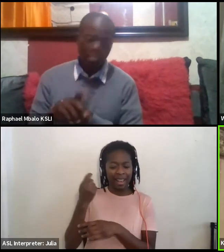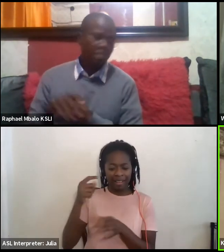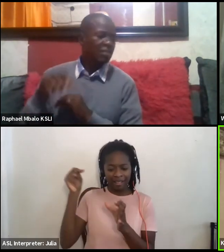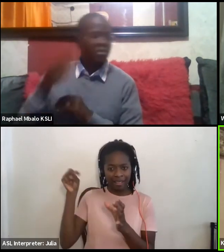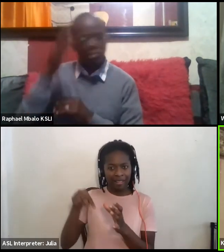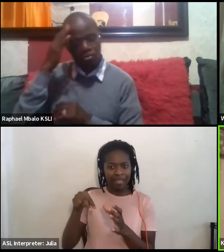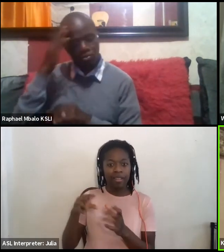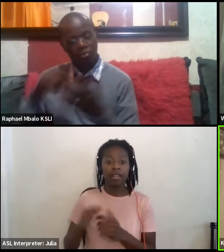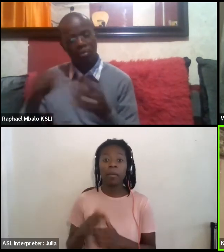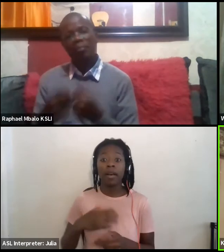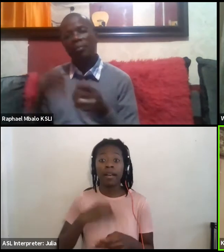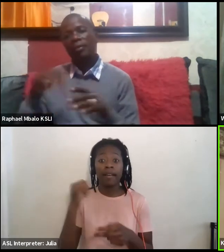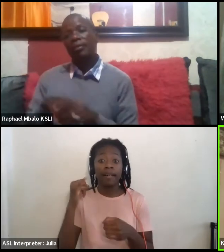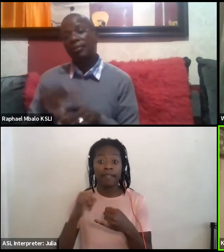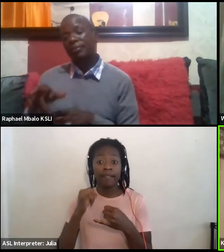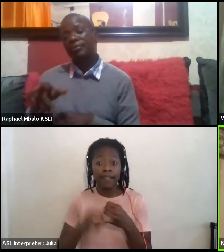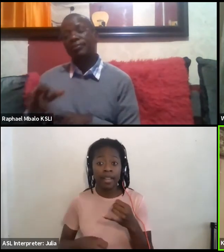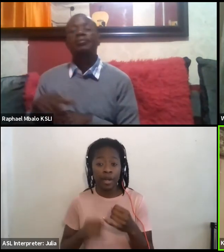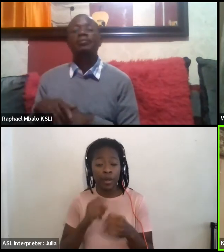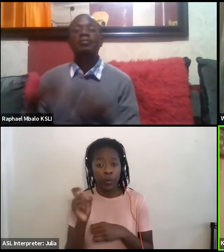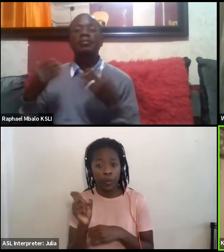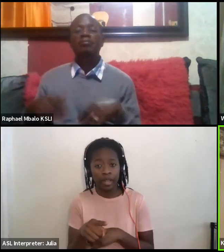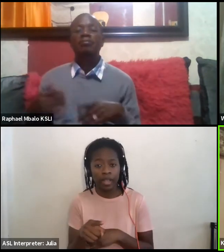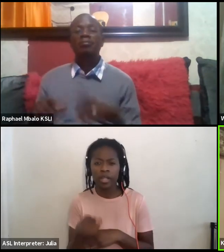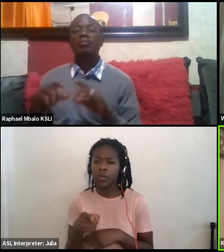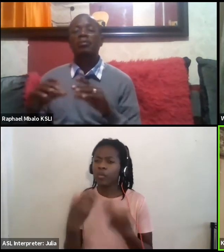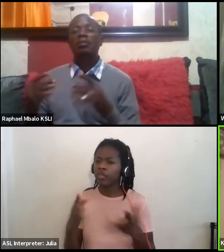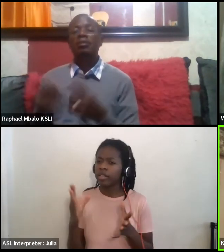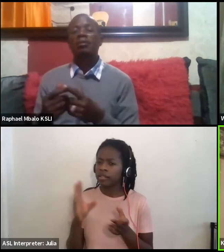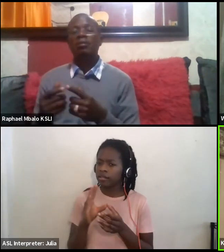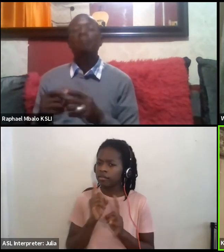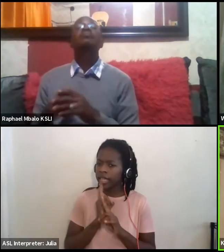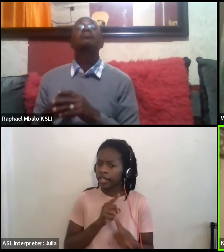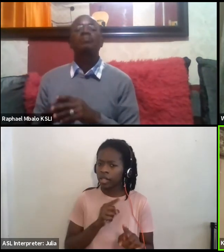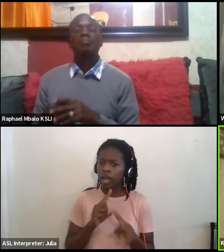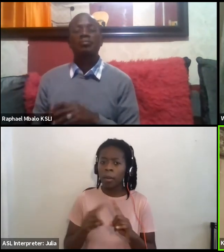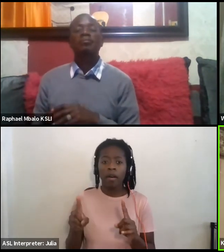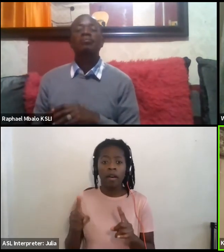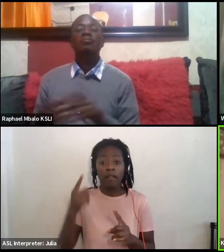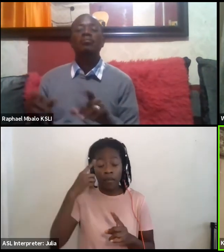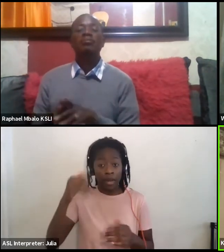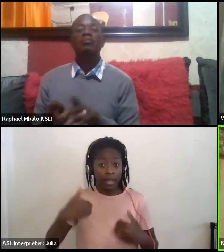My final question for you is, and you've sort of answered this, but just for our younger audiences out there,